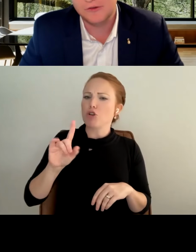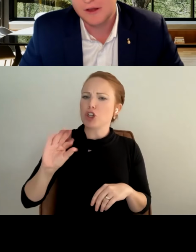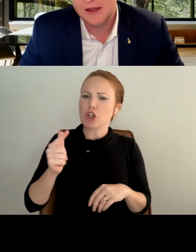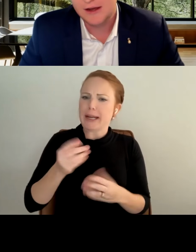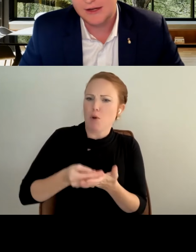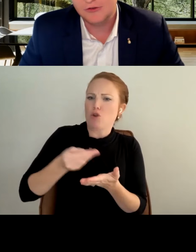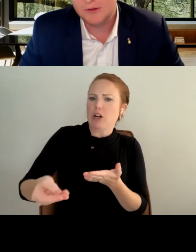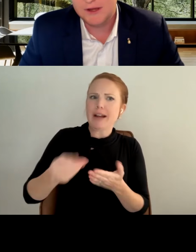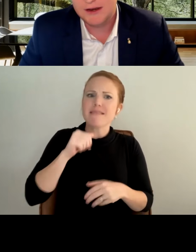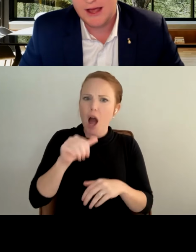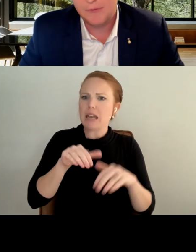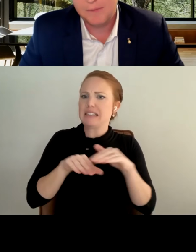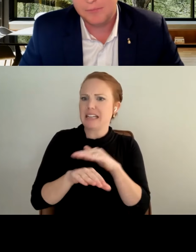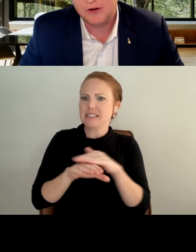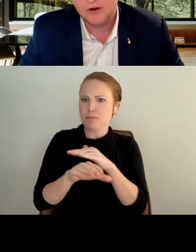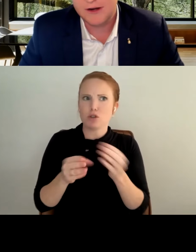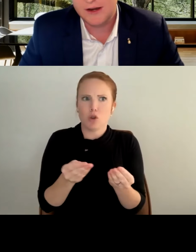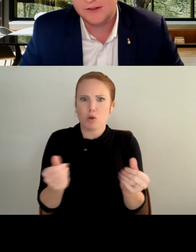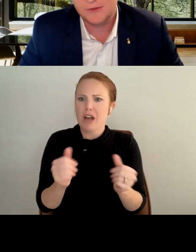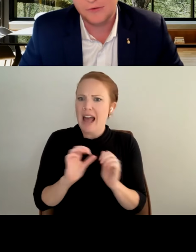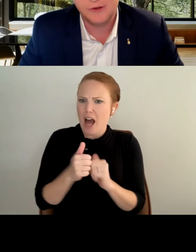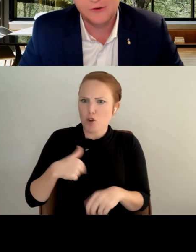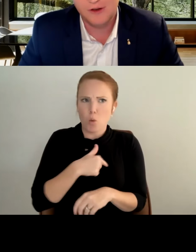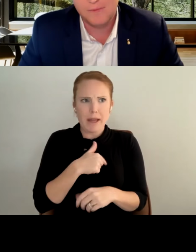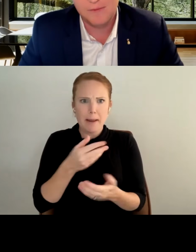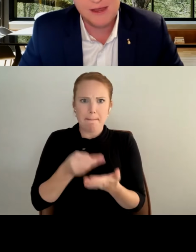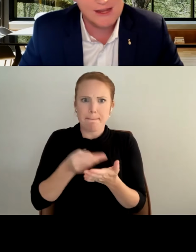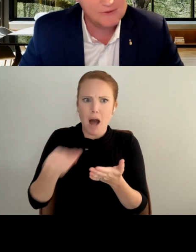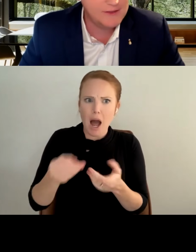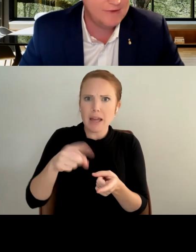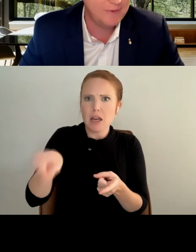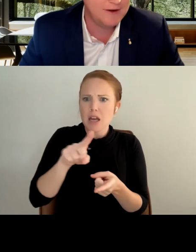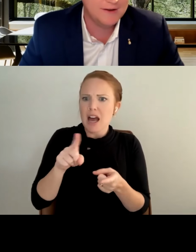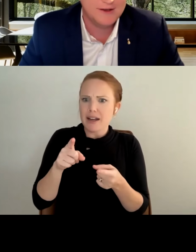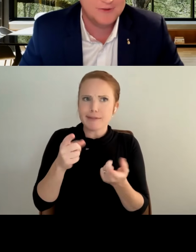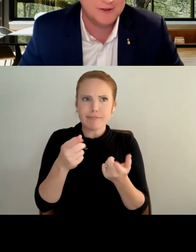I truly mean how do we procure an inaccessible solution but make it so that everyone can use it?